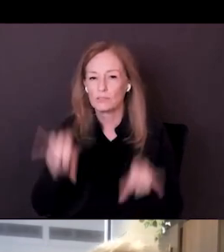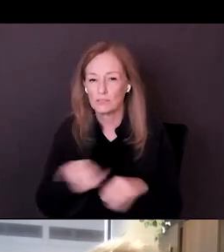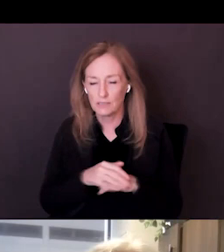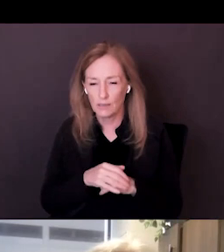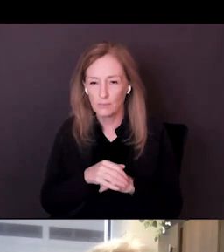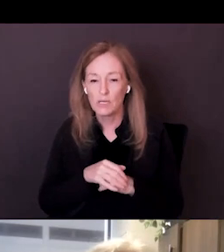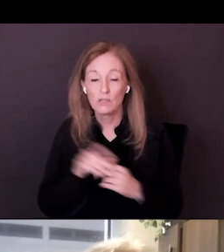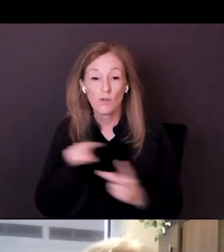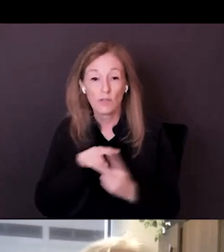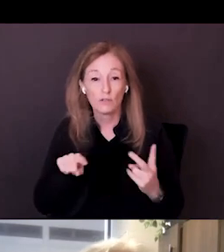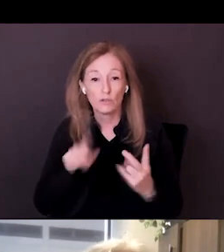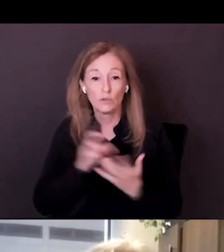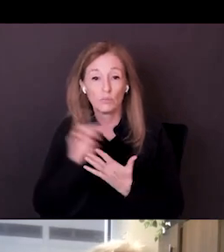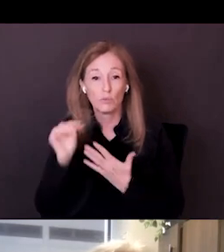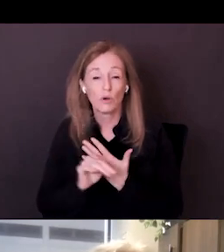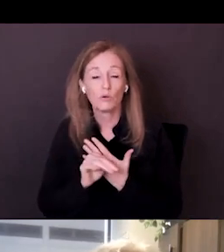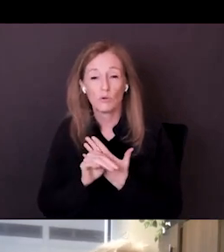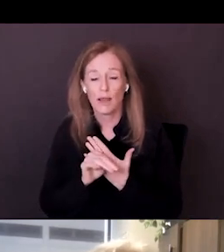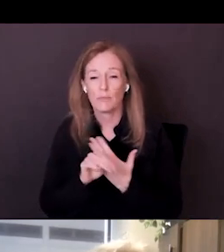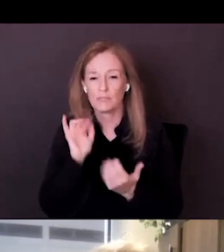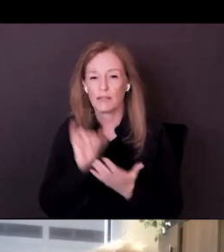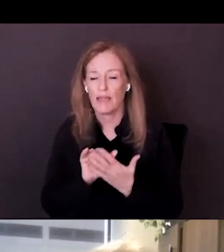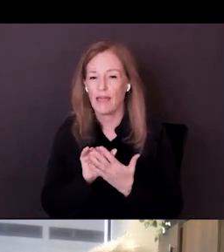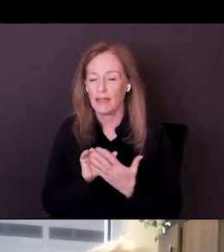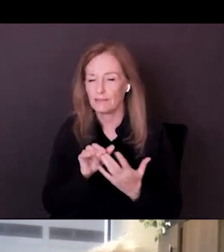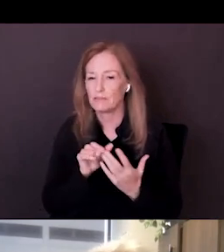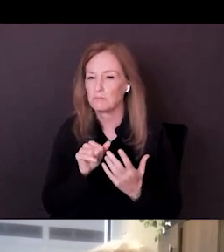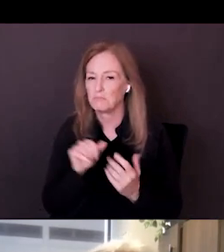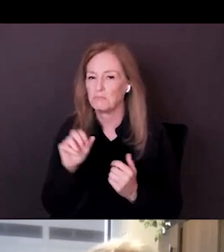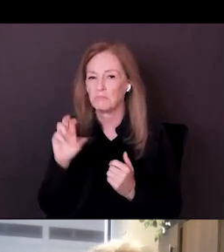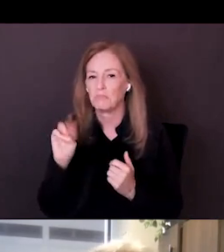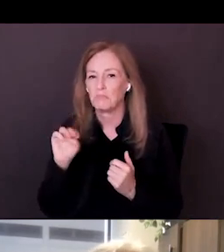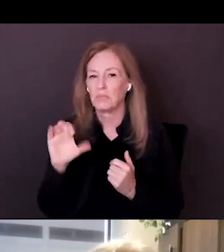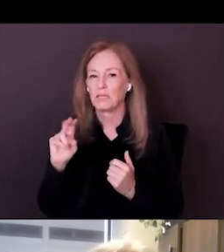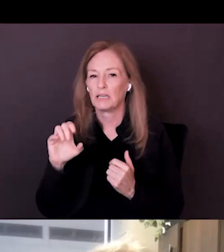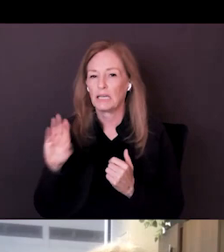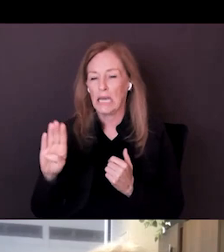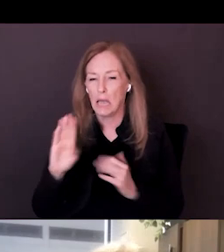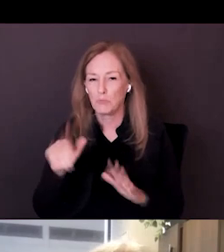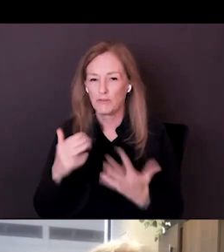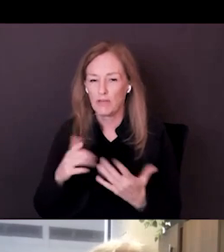PROGRAMS REALLY HELPED EXTEND THE CONTINUUM OF THE SUPPORT FOR THAT